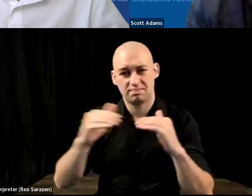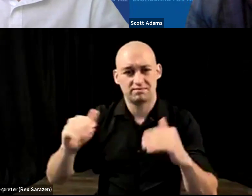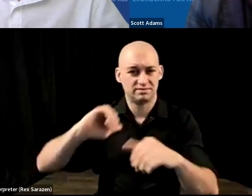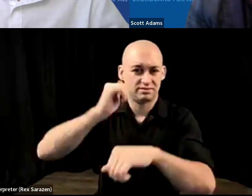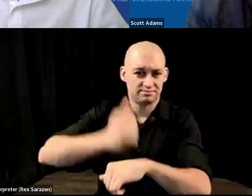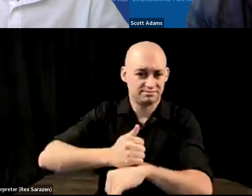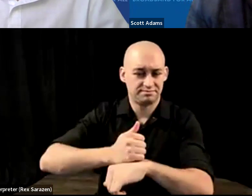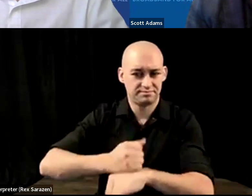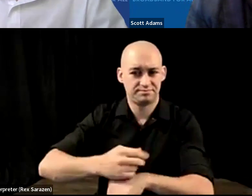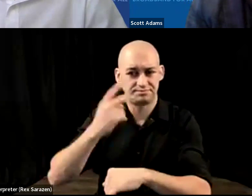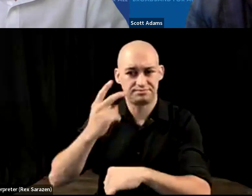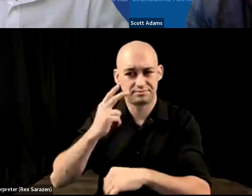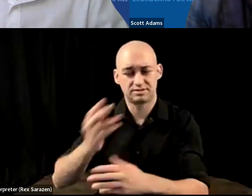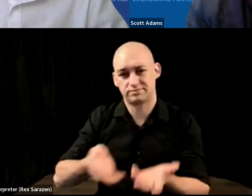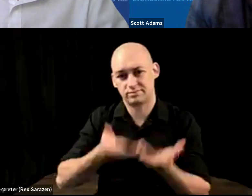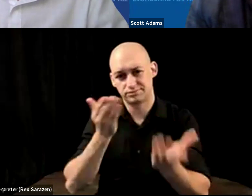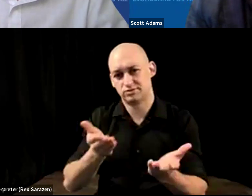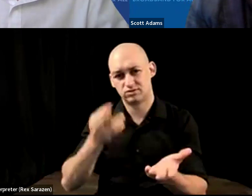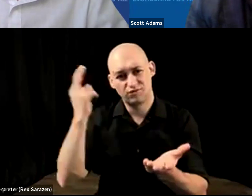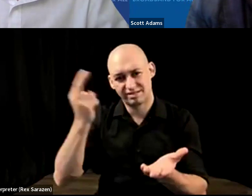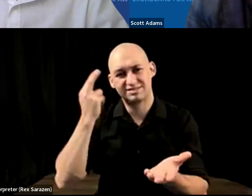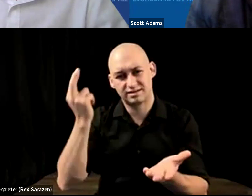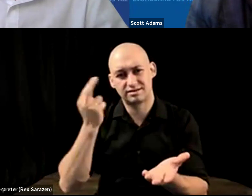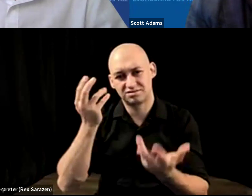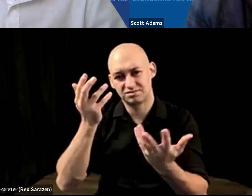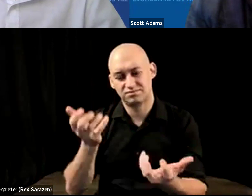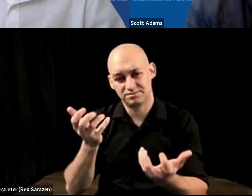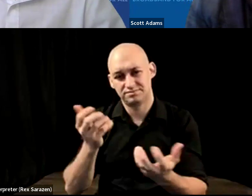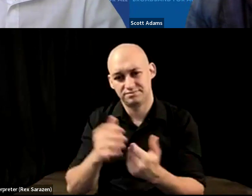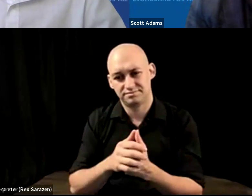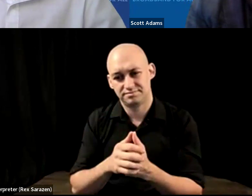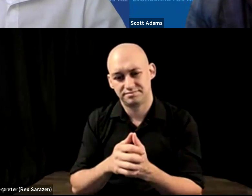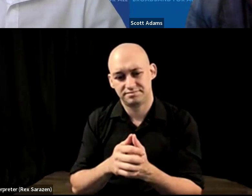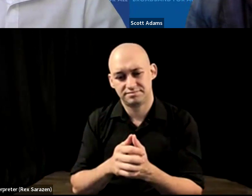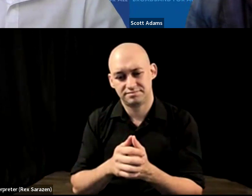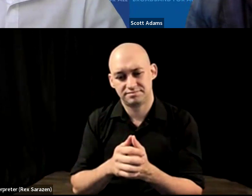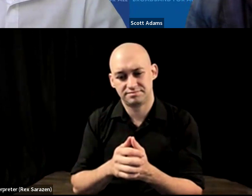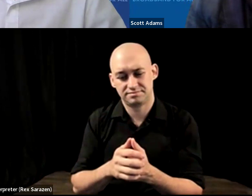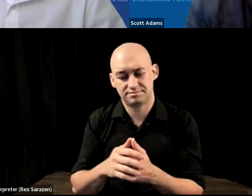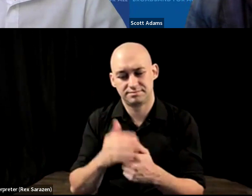realistic proposals and really great proposals with enough time. Really appreciate it. Thanks.